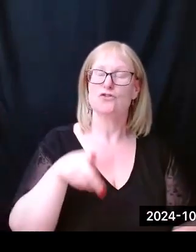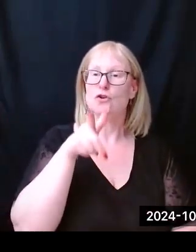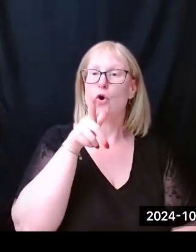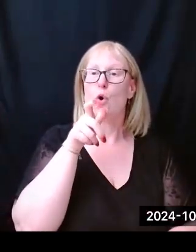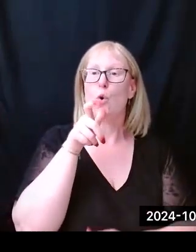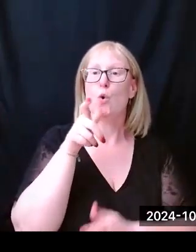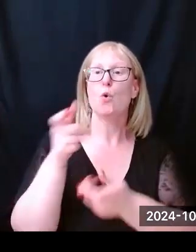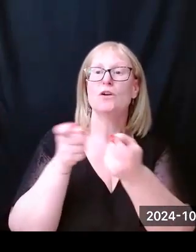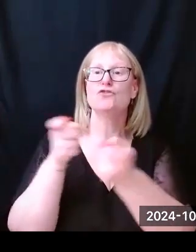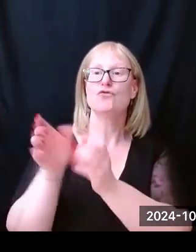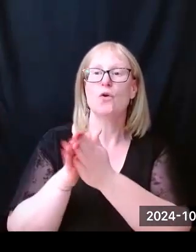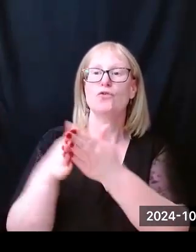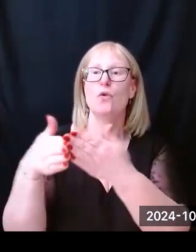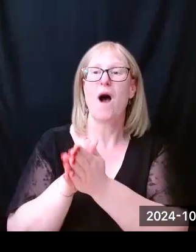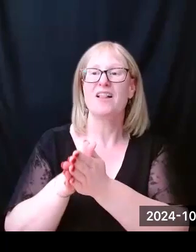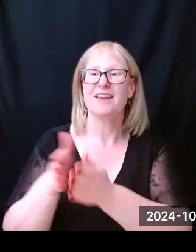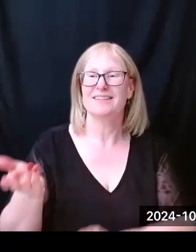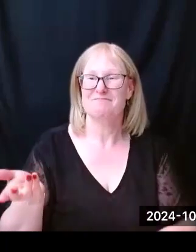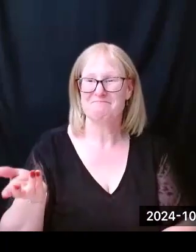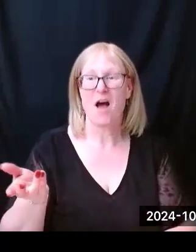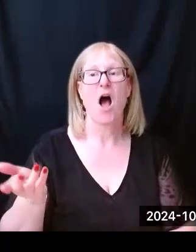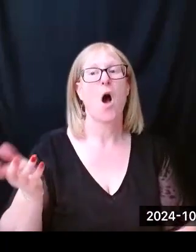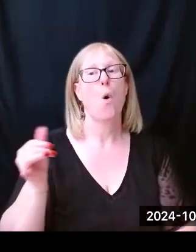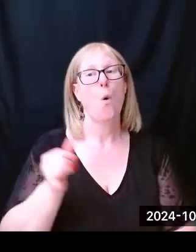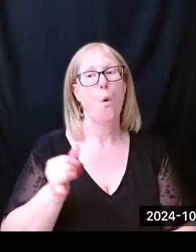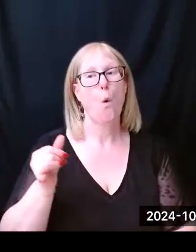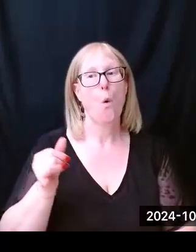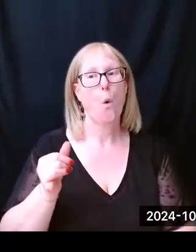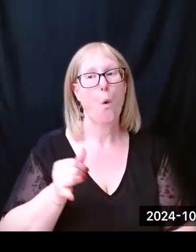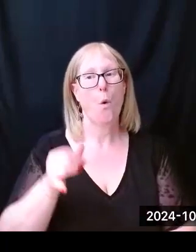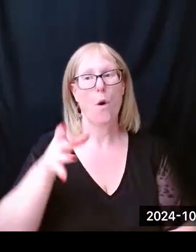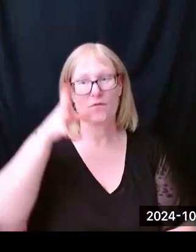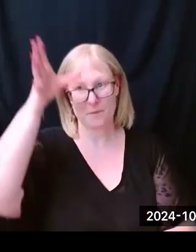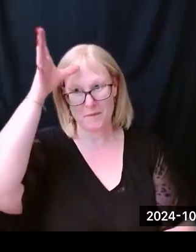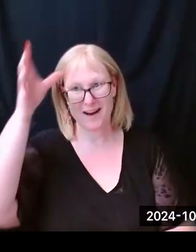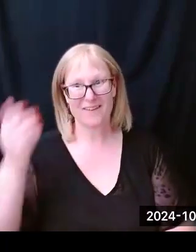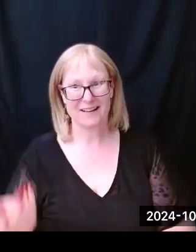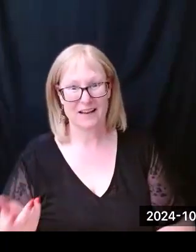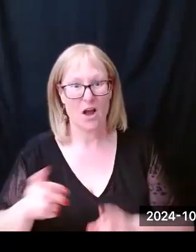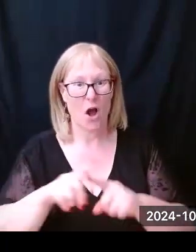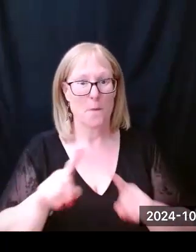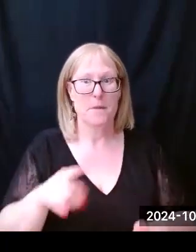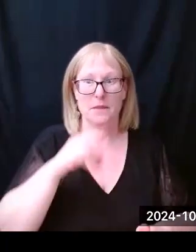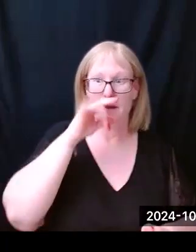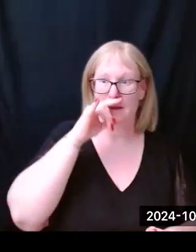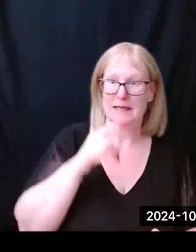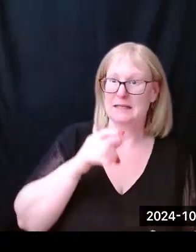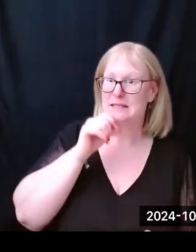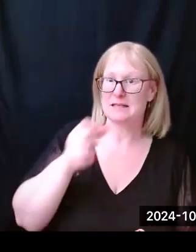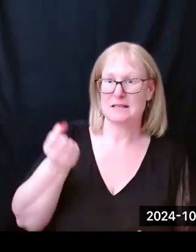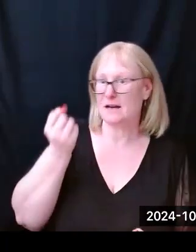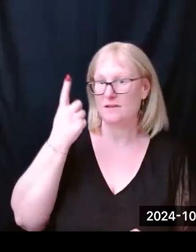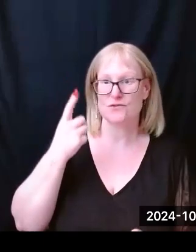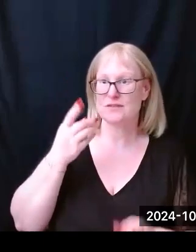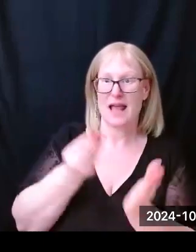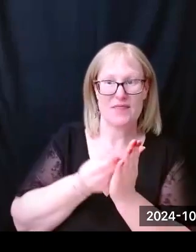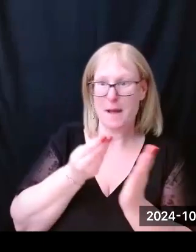And it's like, oh, yeah, I do. But they don't. They just see that I control the wallet. They don't get that money is not infinite. They